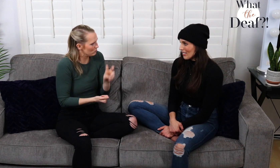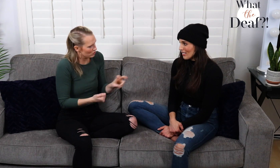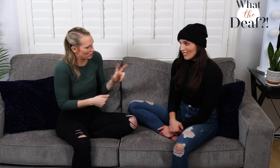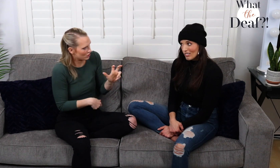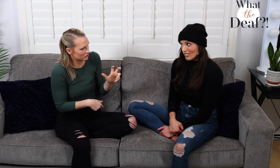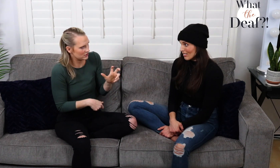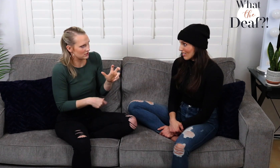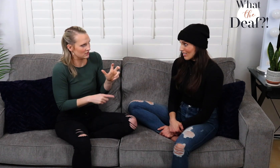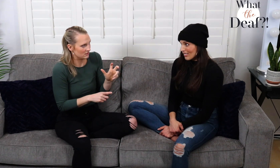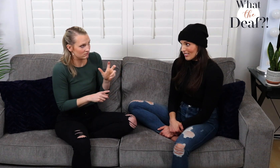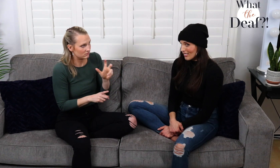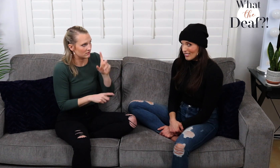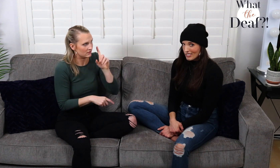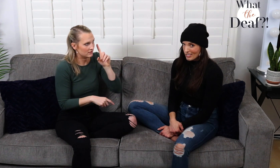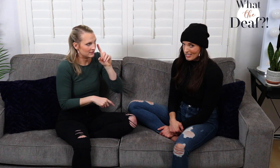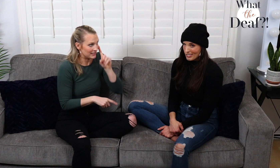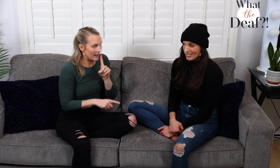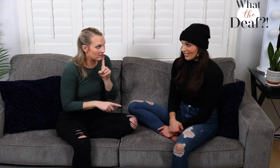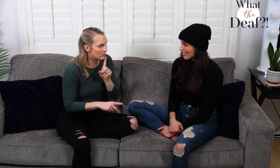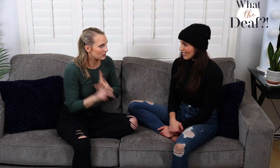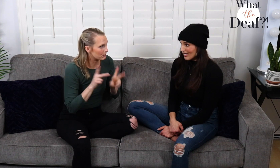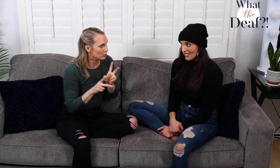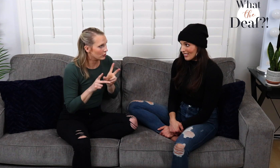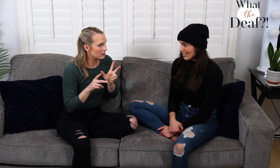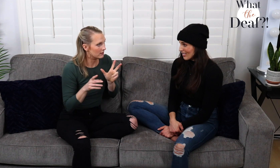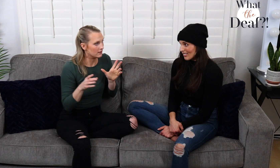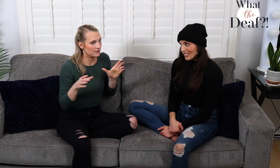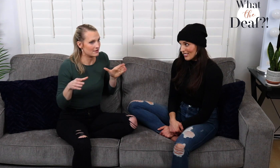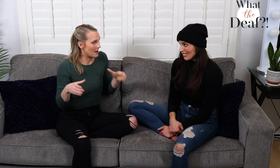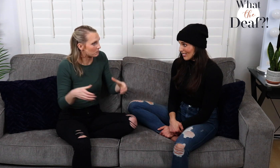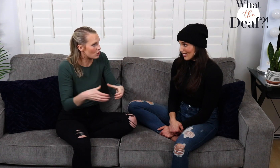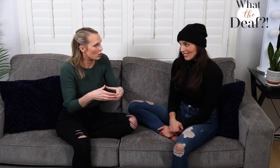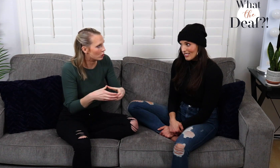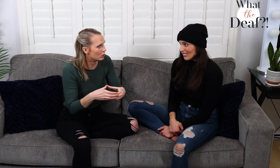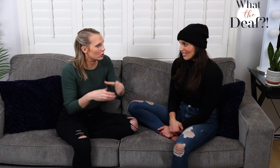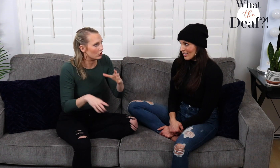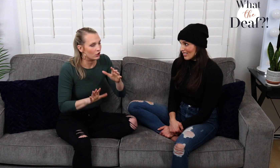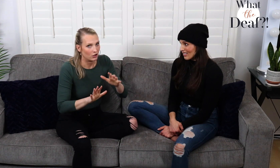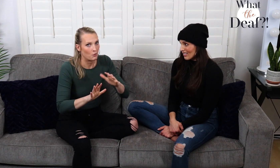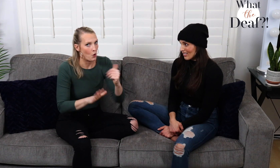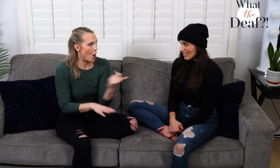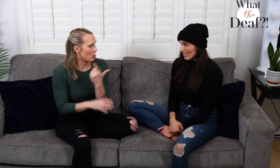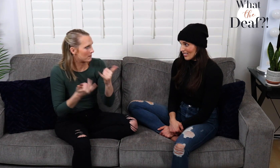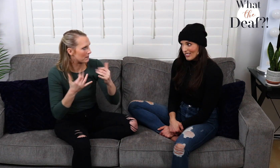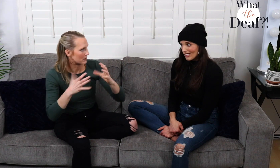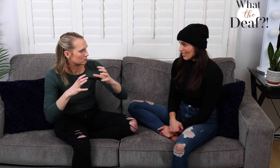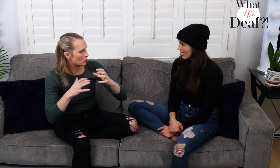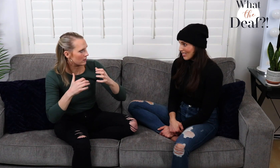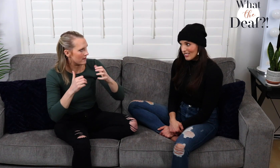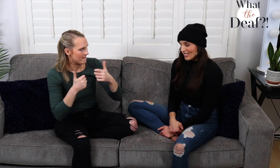hundred Deaf people all coming together. We all just got done playing basketball. We played